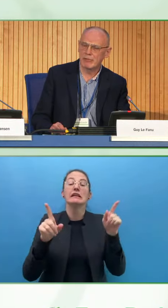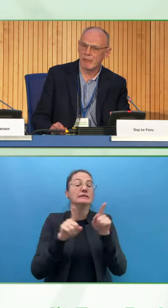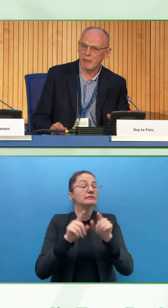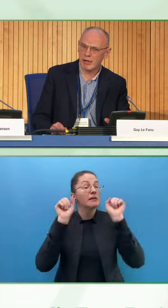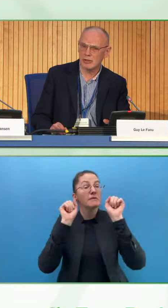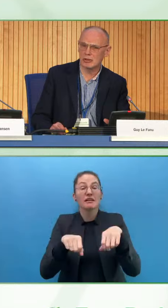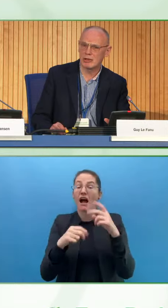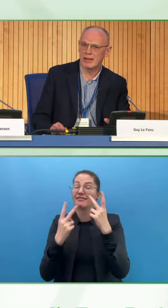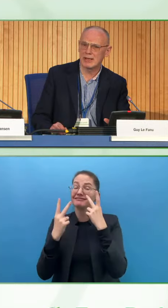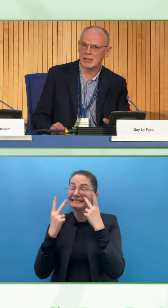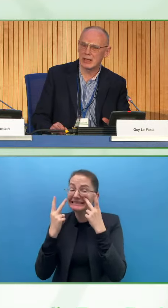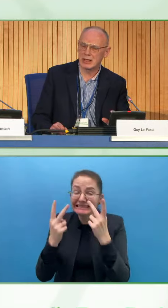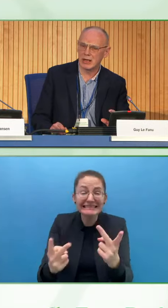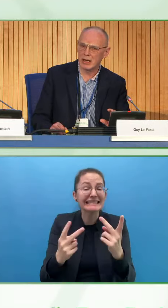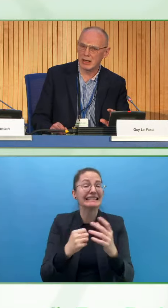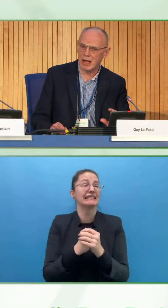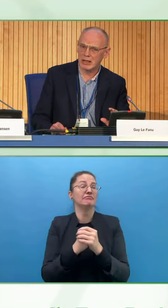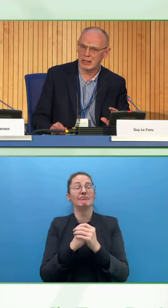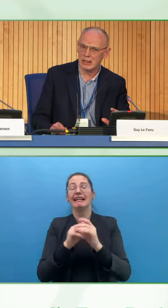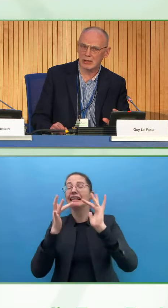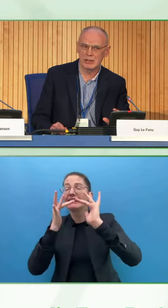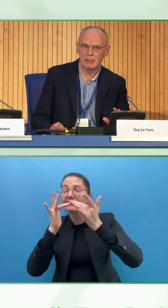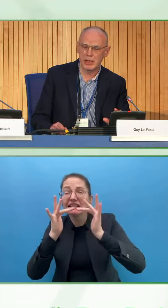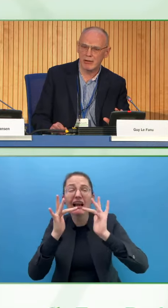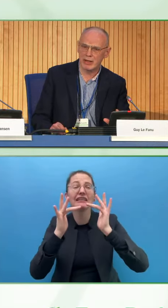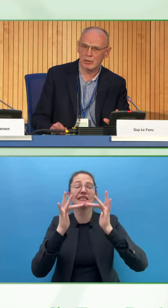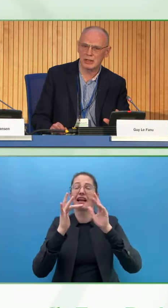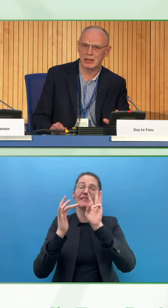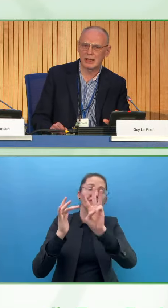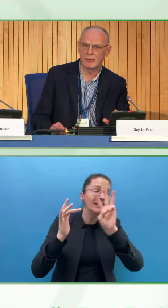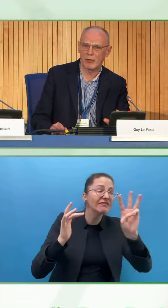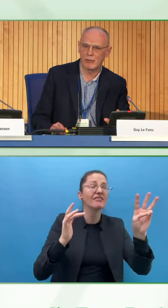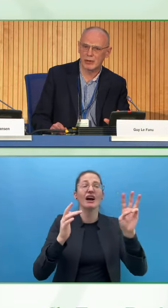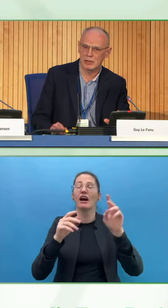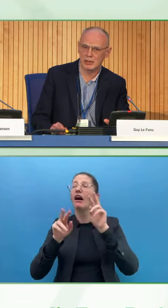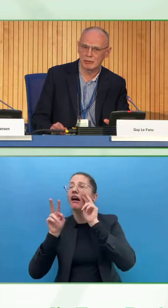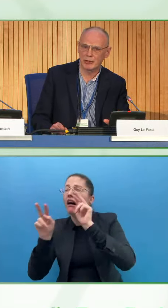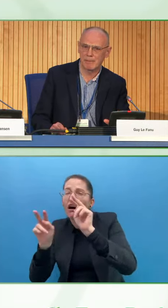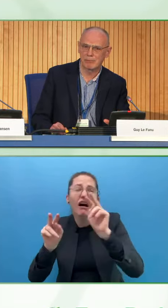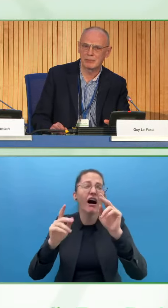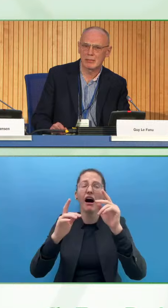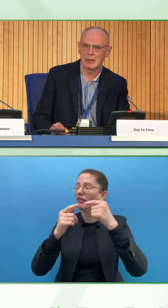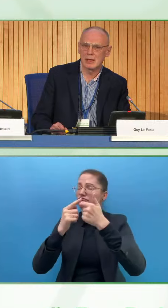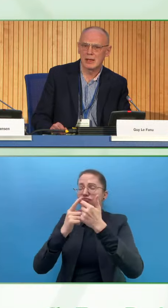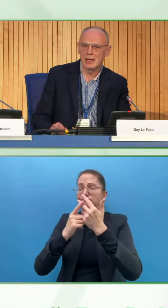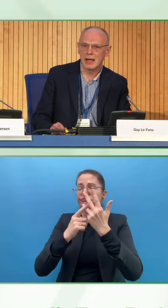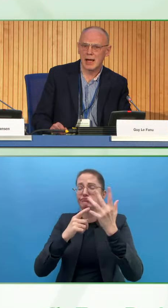Professional training are conducted periodically for the children.